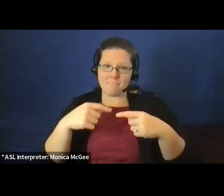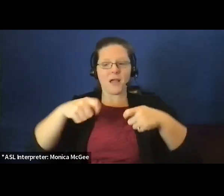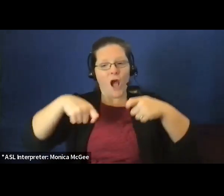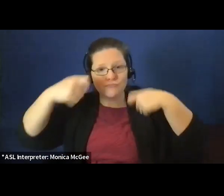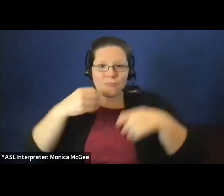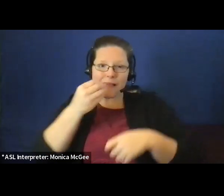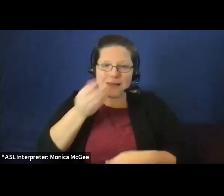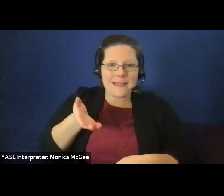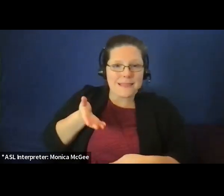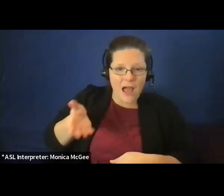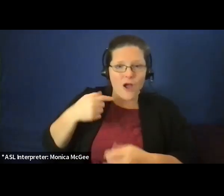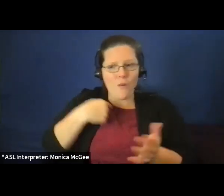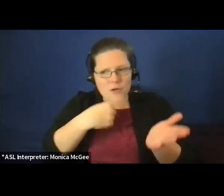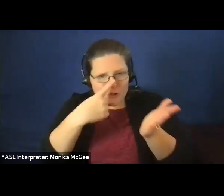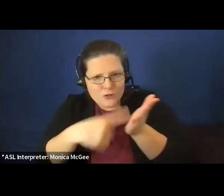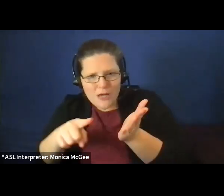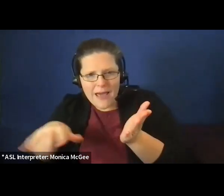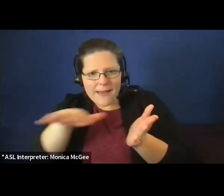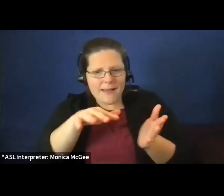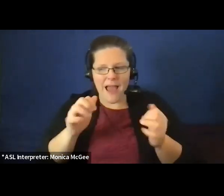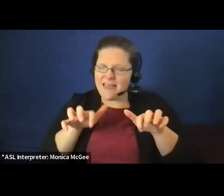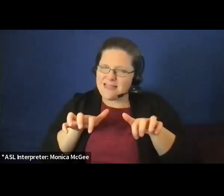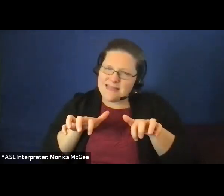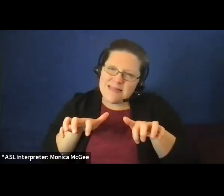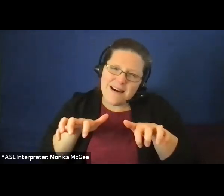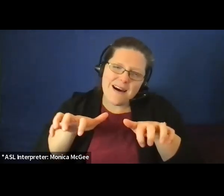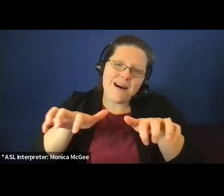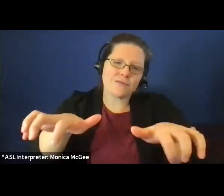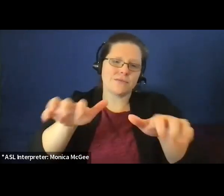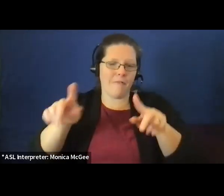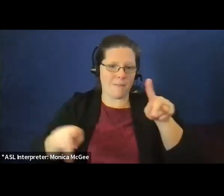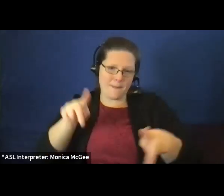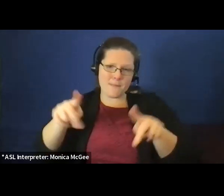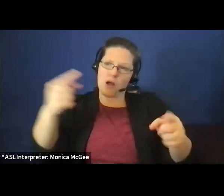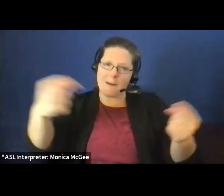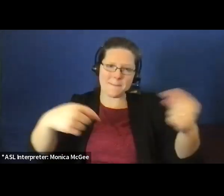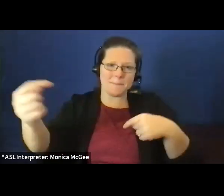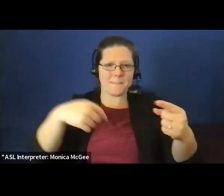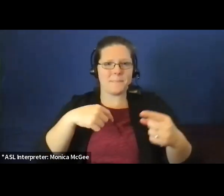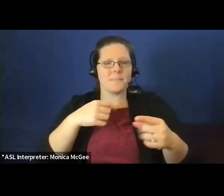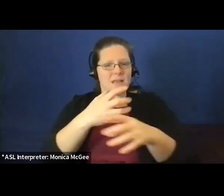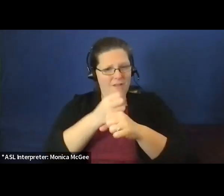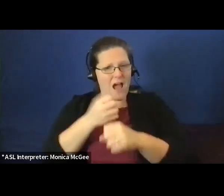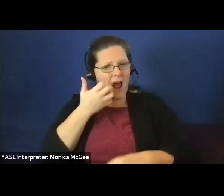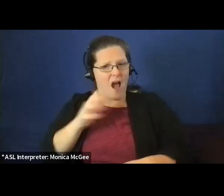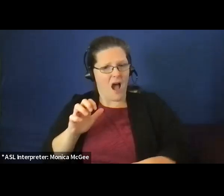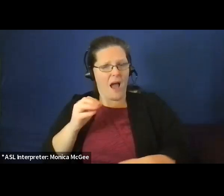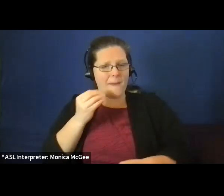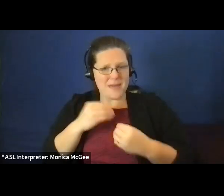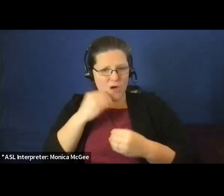them new, hot meals. Not just boxes to go home but hot meals while they're